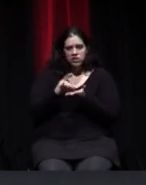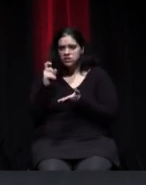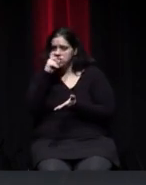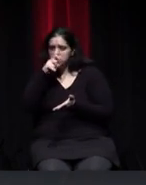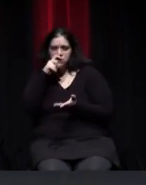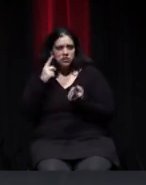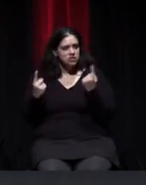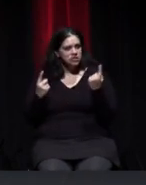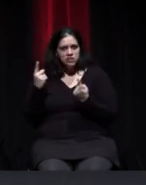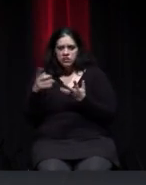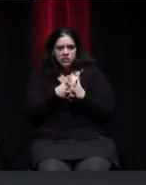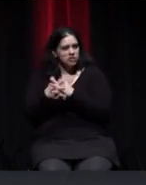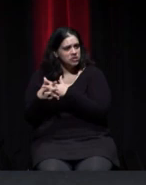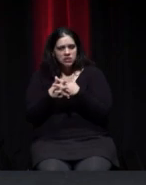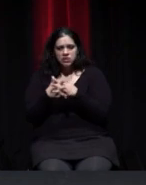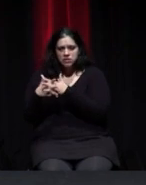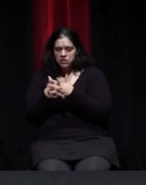from what's fake.